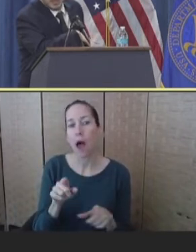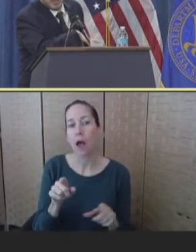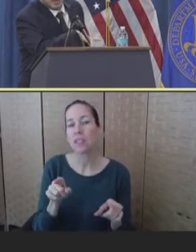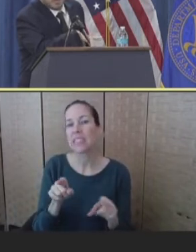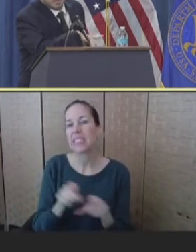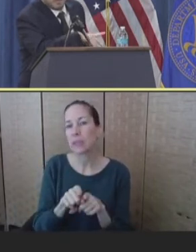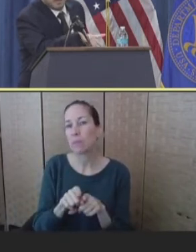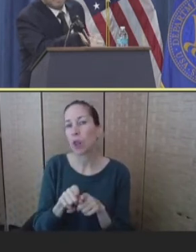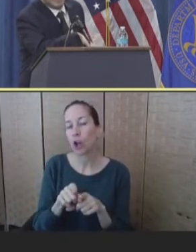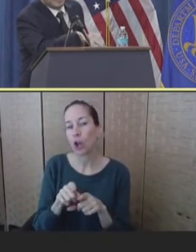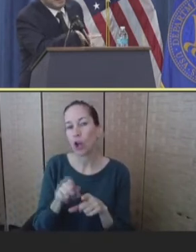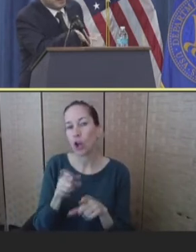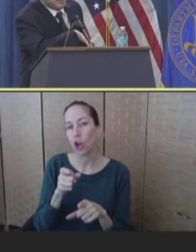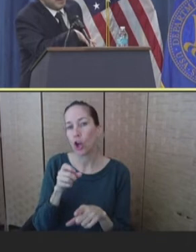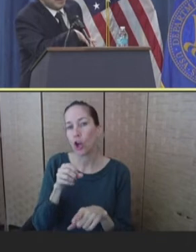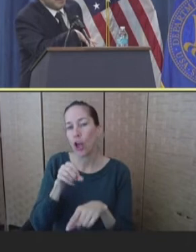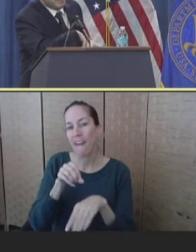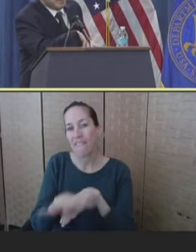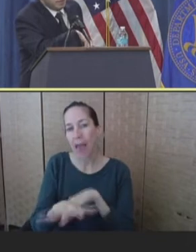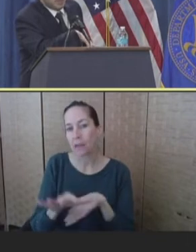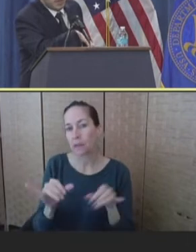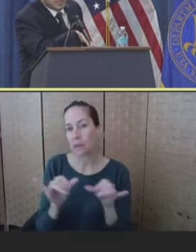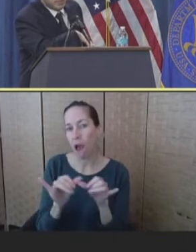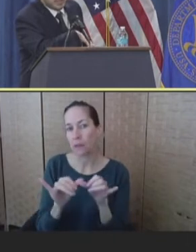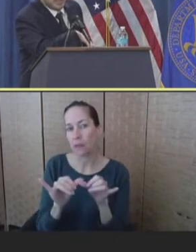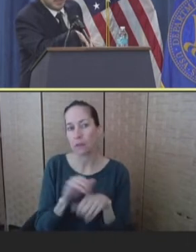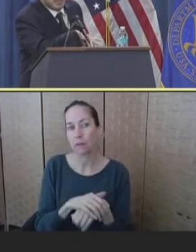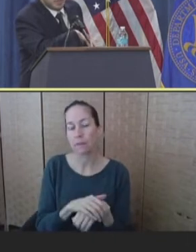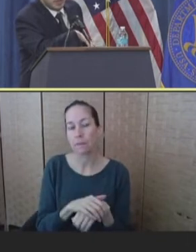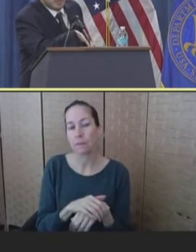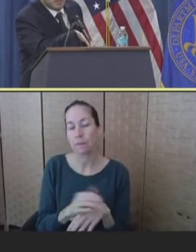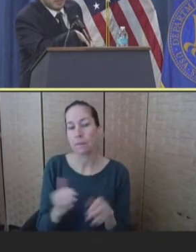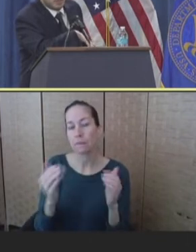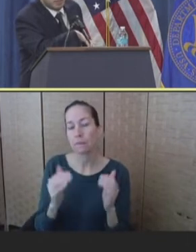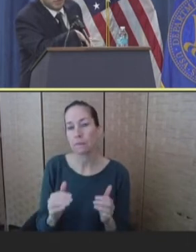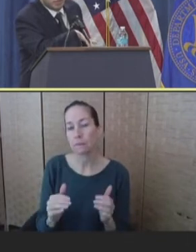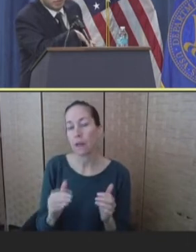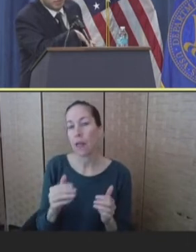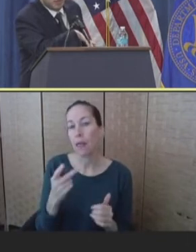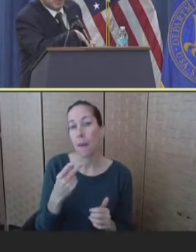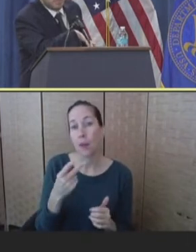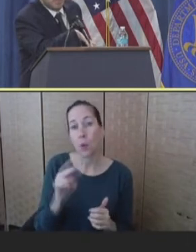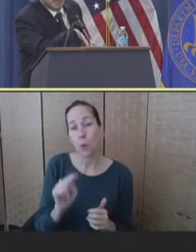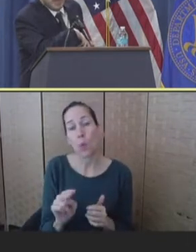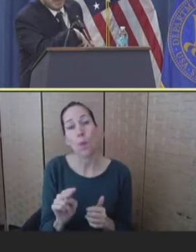And finally, the pneumococcus vaccines, I think, are perhaps some of the more interesting ones.